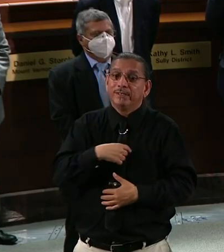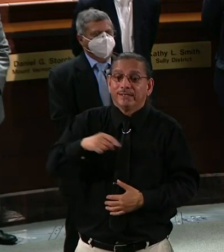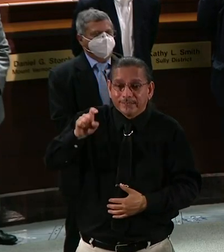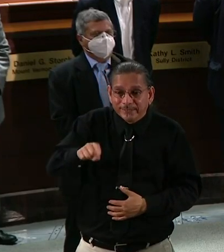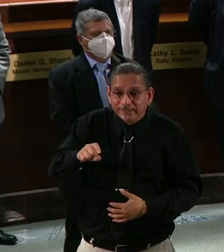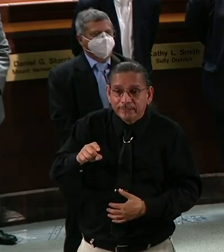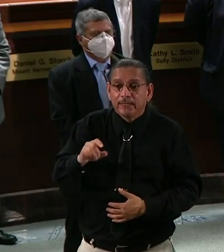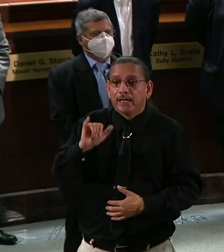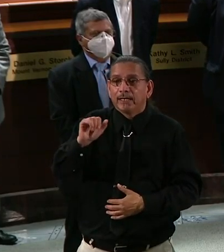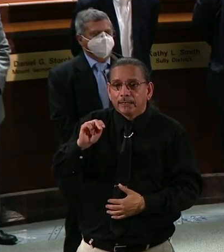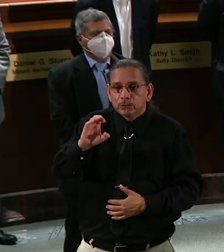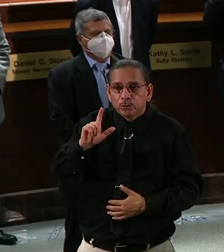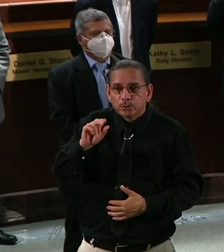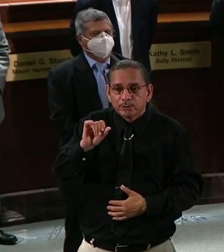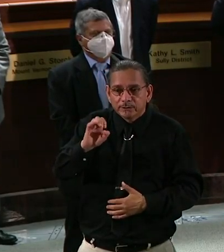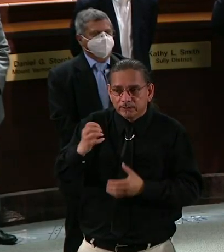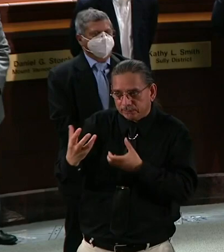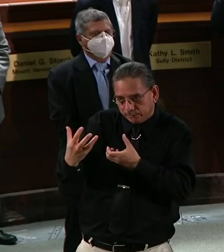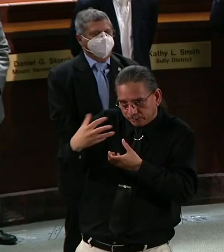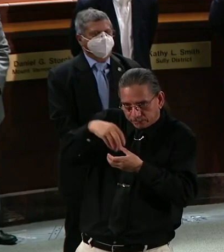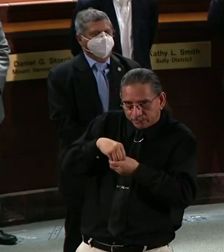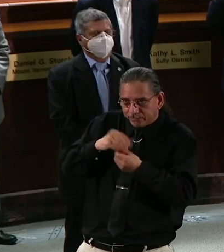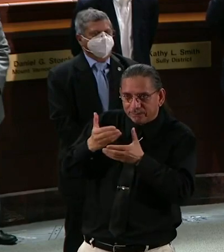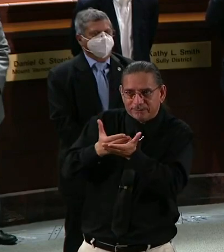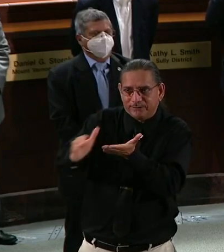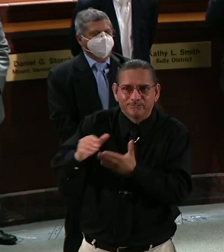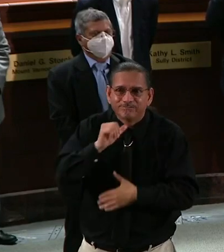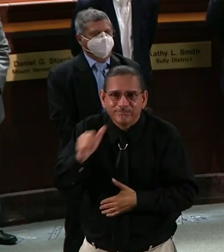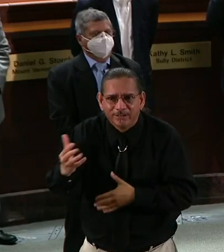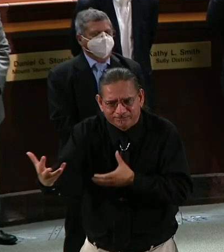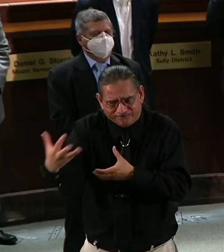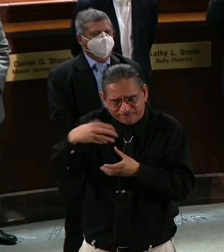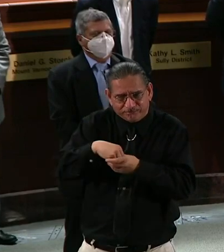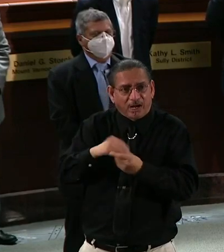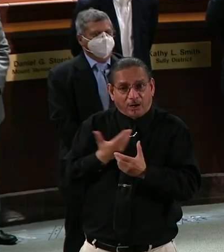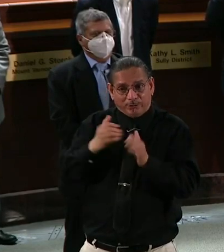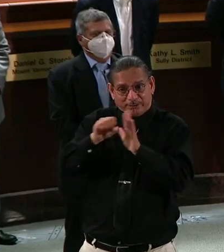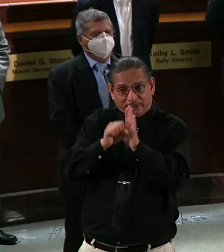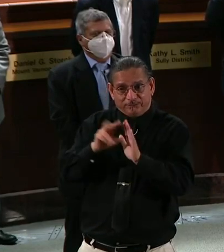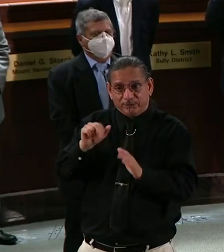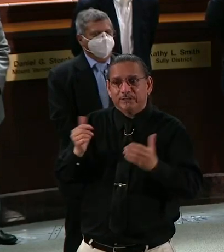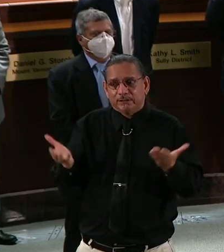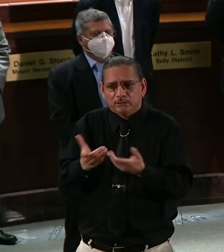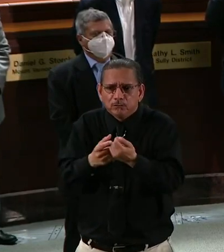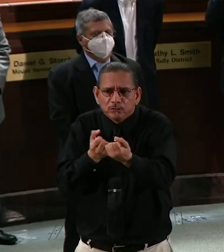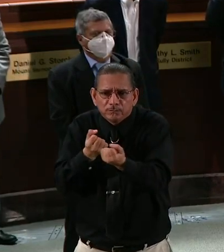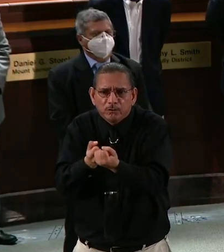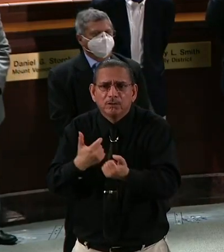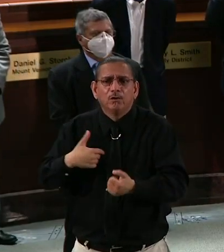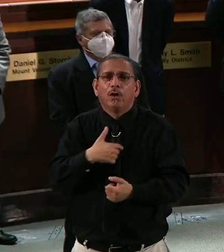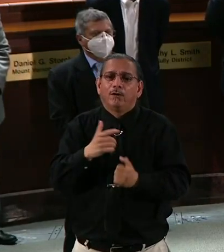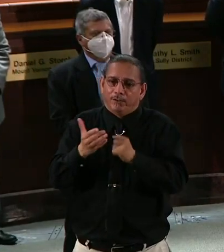LOGISTICS YES SAID NOTING I AM KNOW THE SAME EVERYBODY IN MY ASSET FOR MORE THAN A MONTH THE